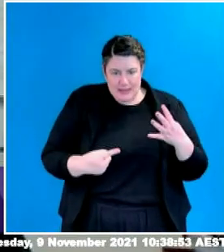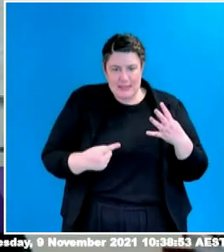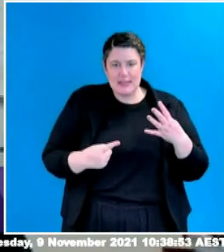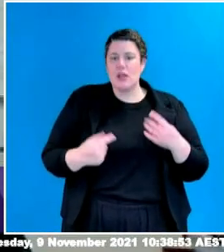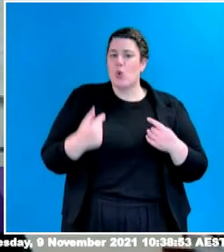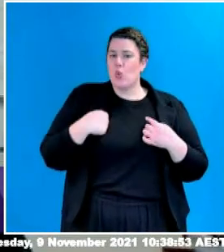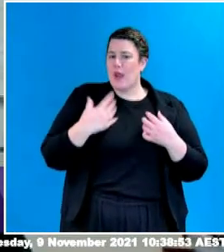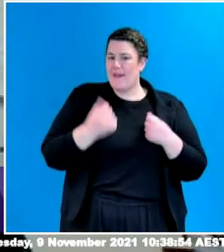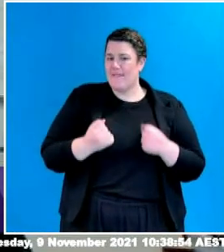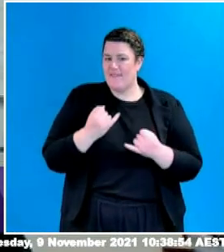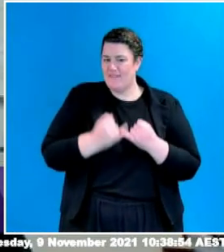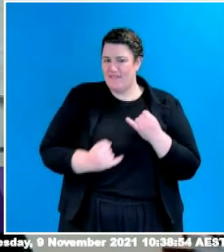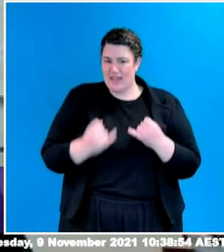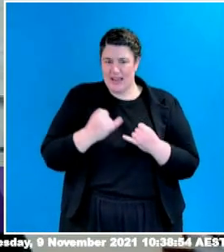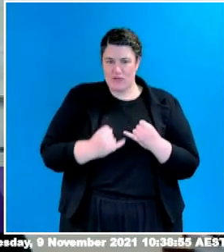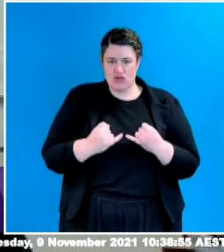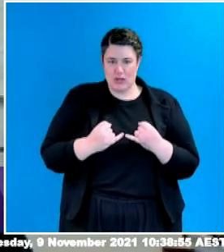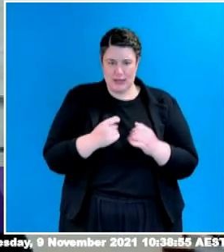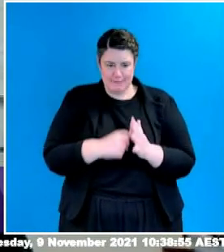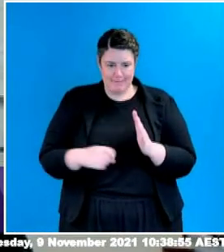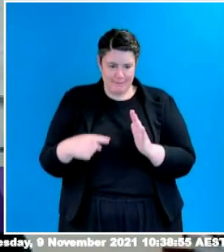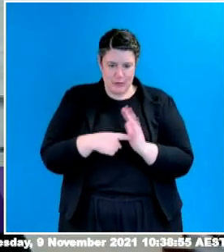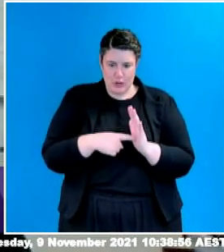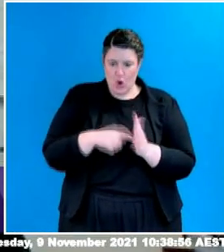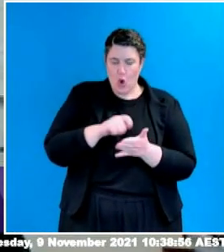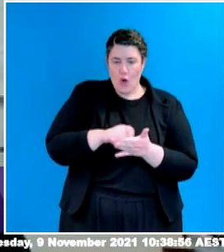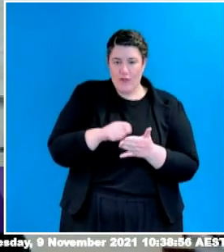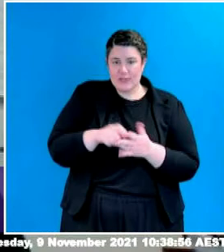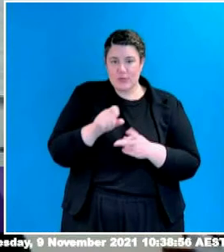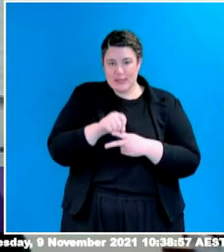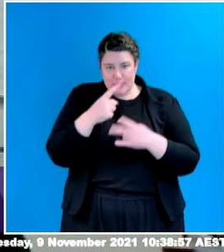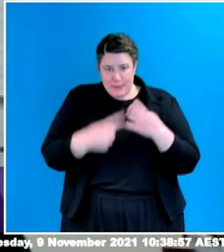We have a very active Office for Disability, which has responsibility for